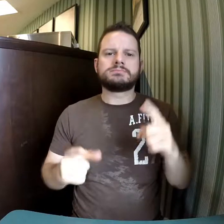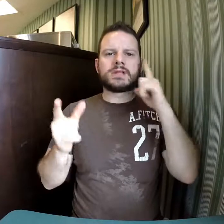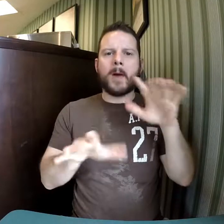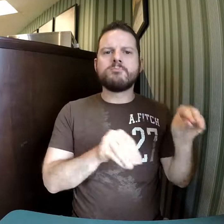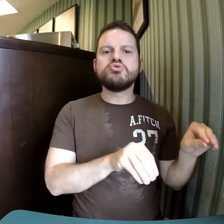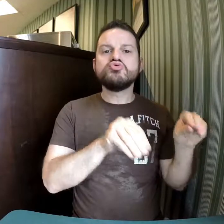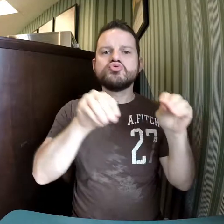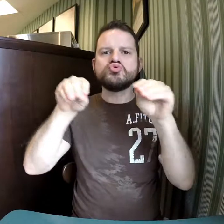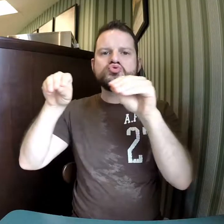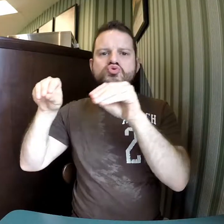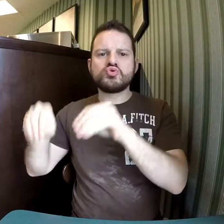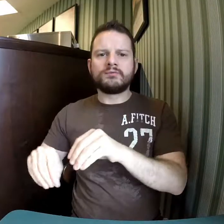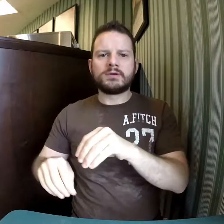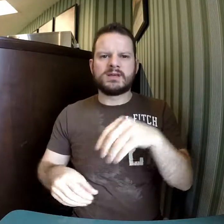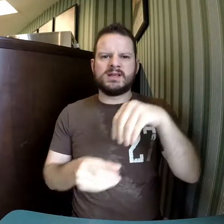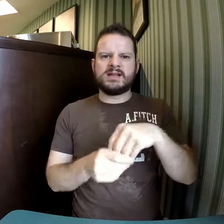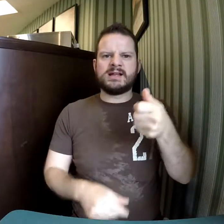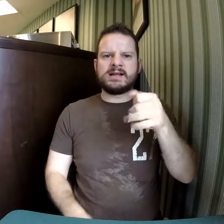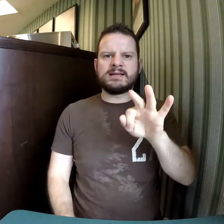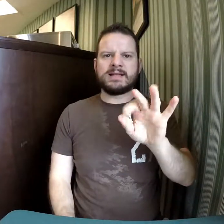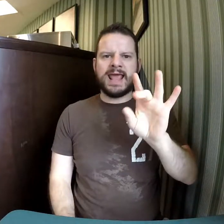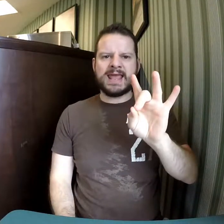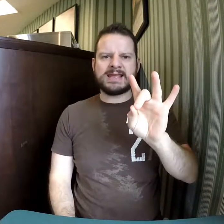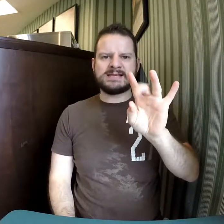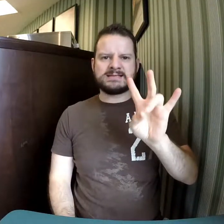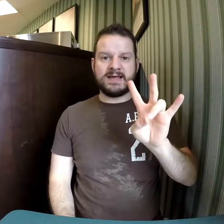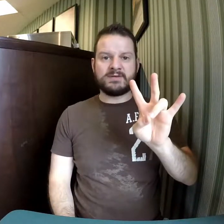so they decided to move in 1987.